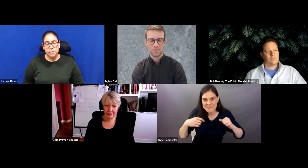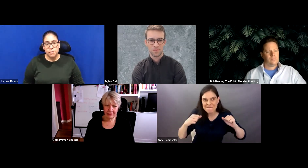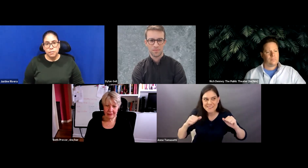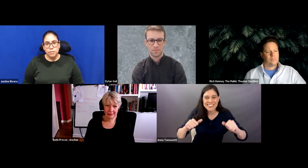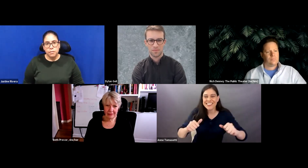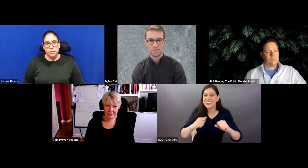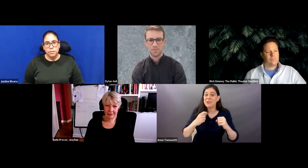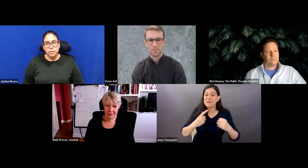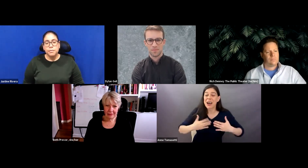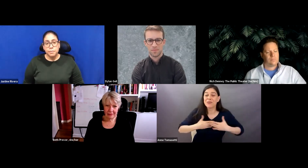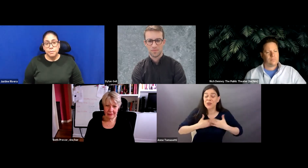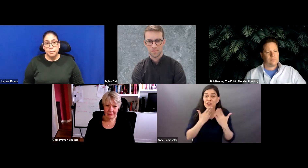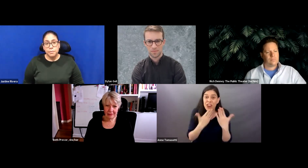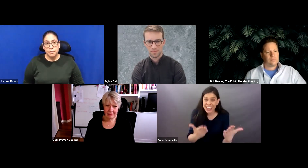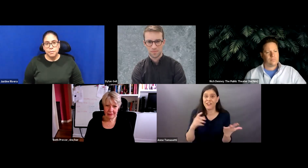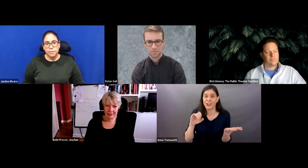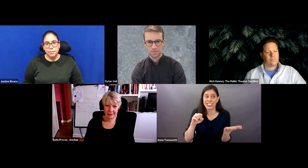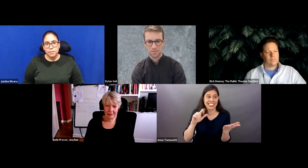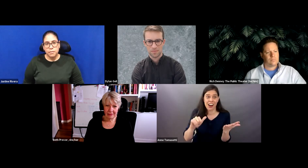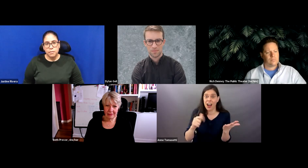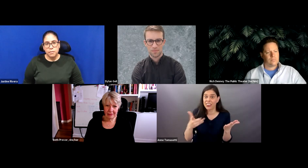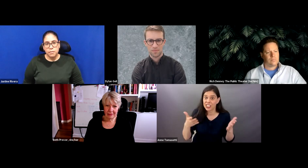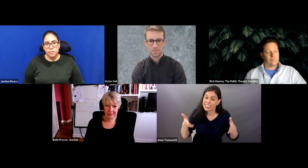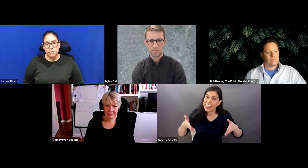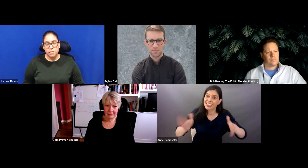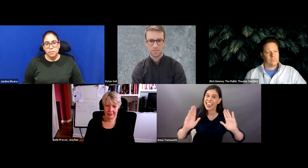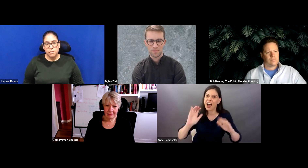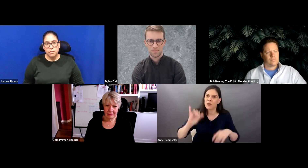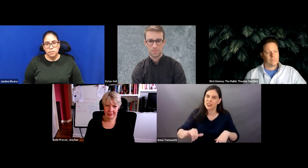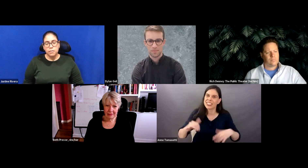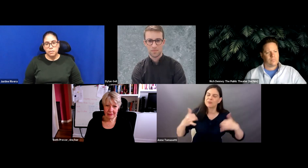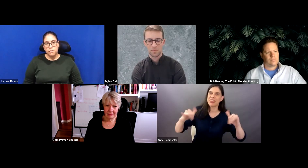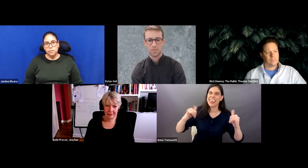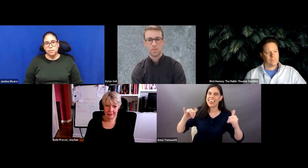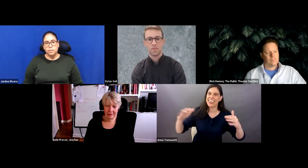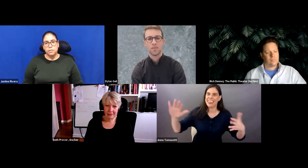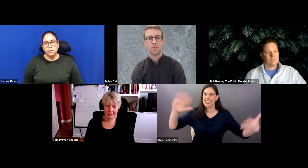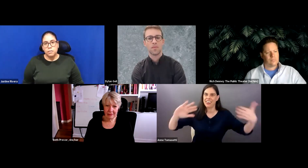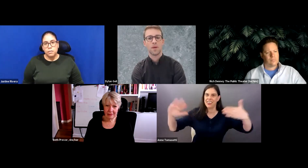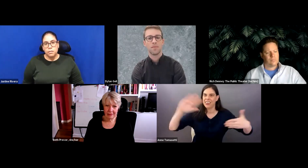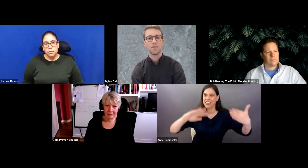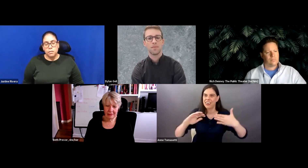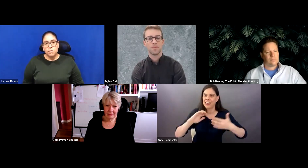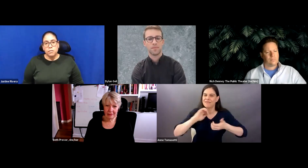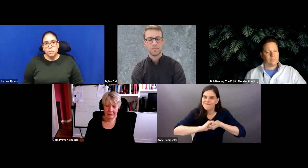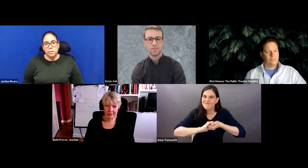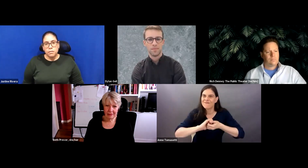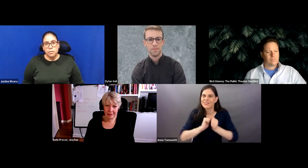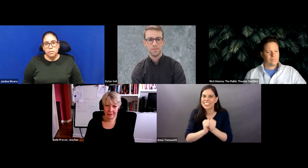side in a different window, actually not on top of it. And that wasn't, we weren't sure if that was gonna work. She did let